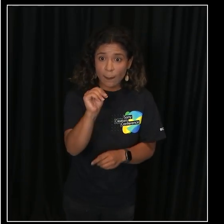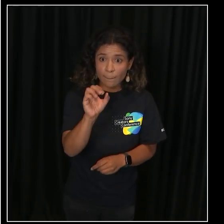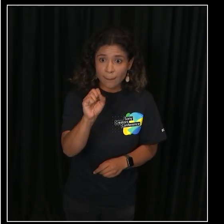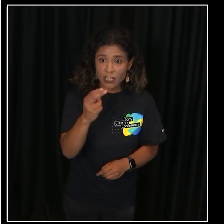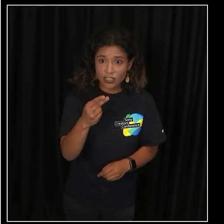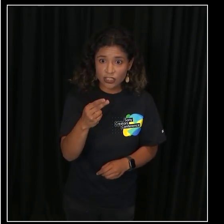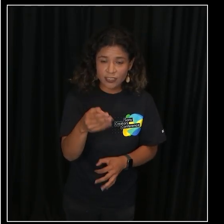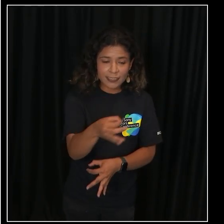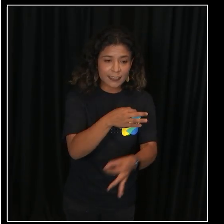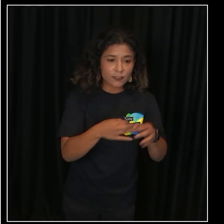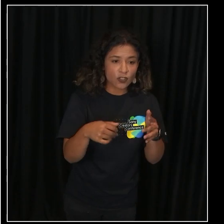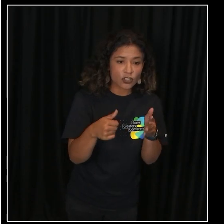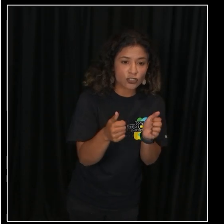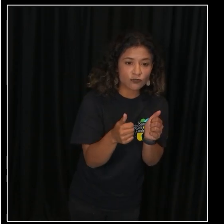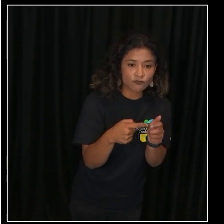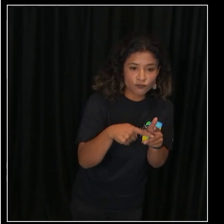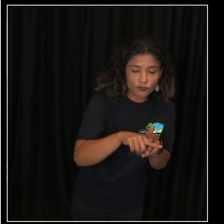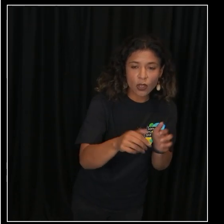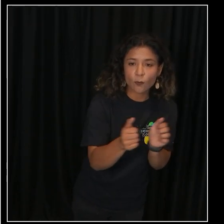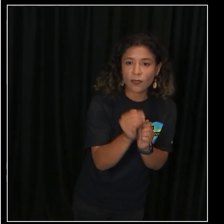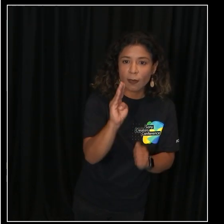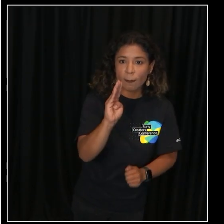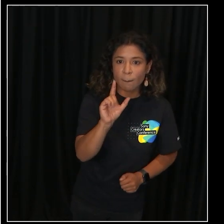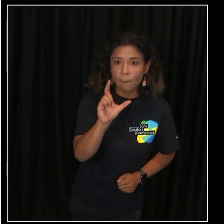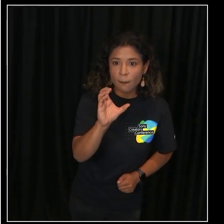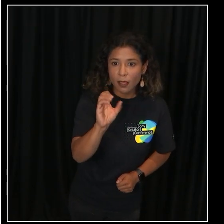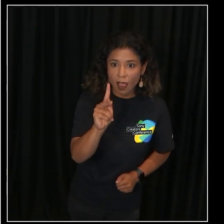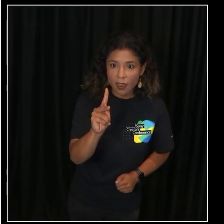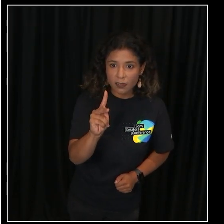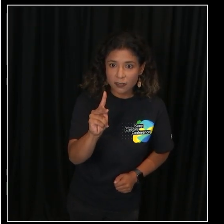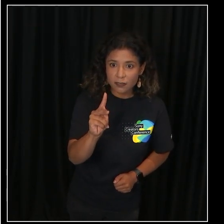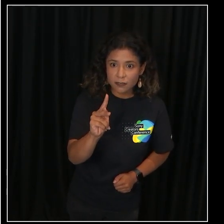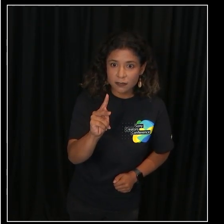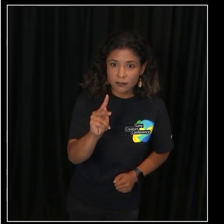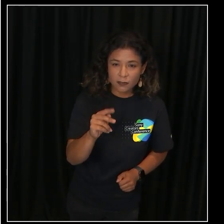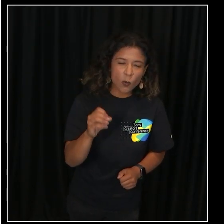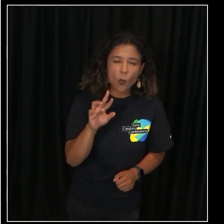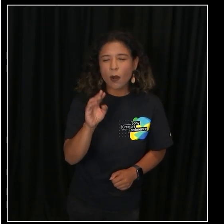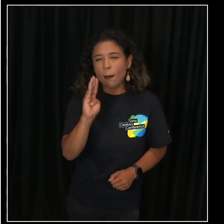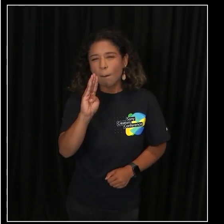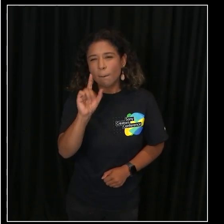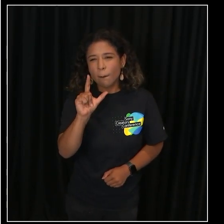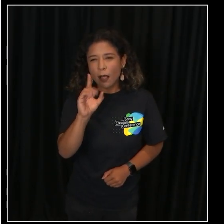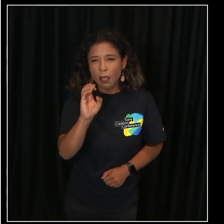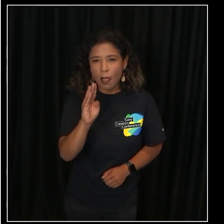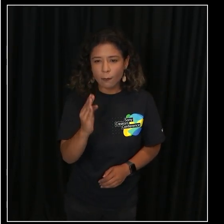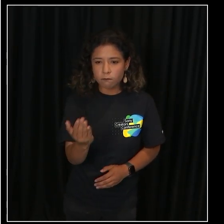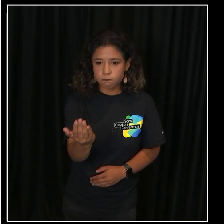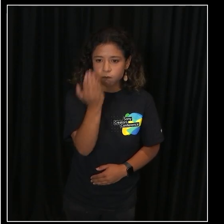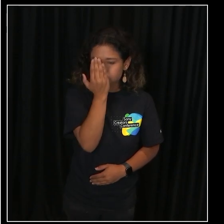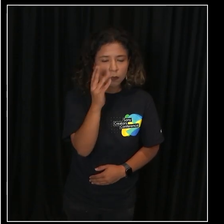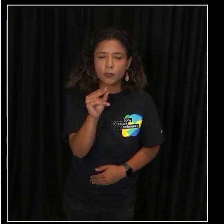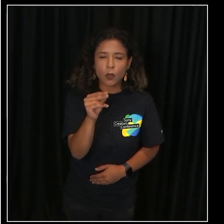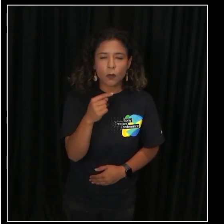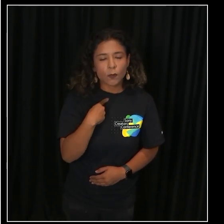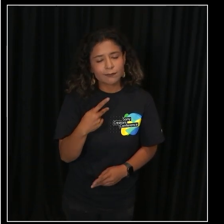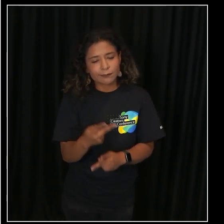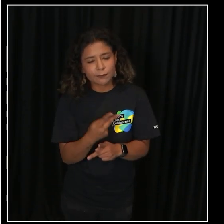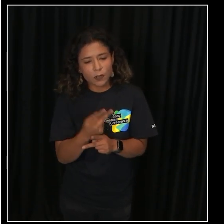most of these text to 3D or generative techniques start as like a Gaussian blob in the middle, just like an orb. We figured we could actually just start at a checkpoint